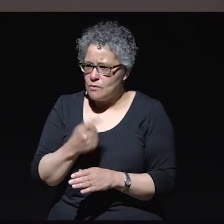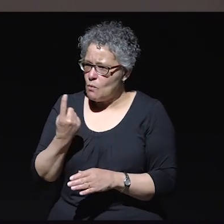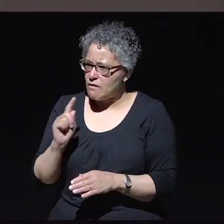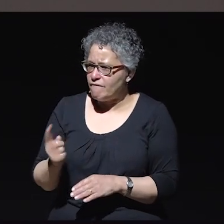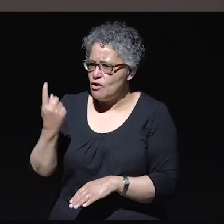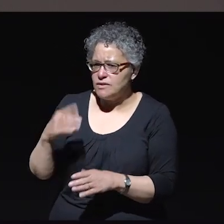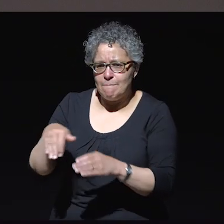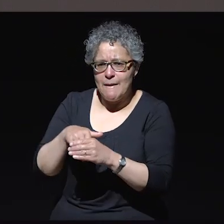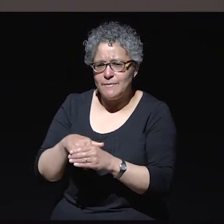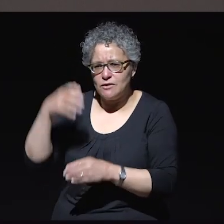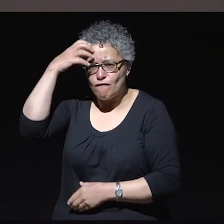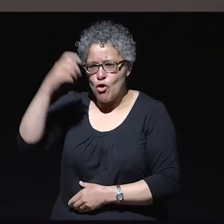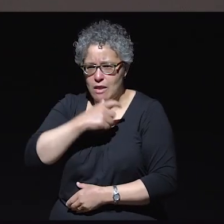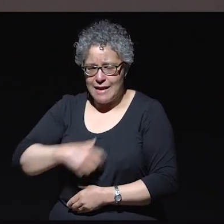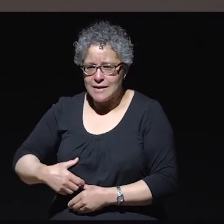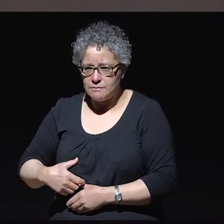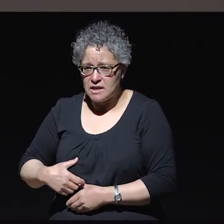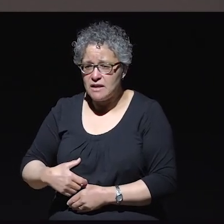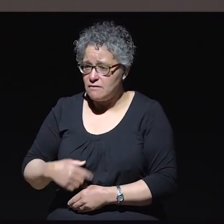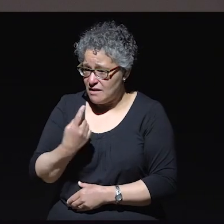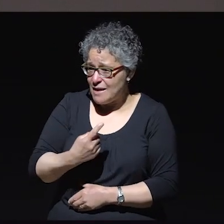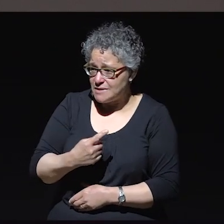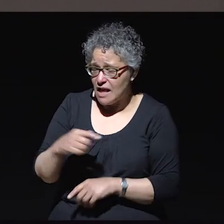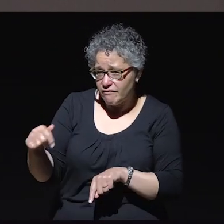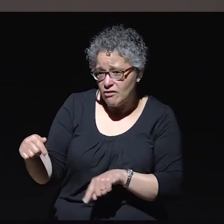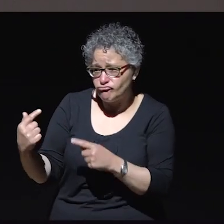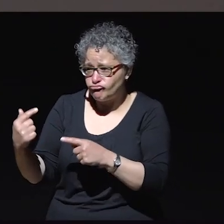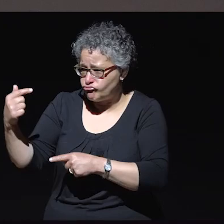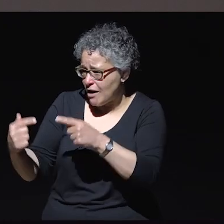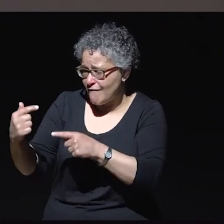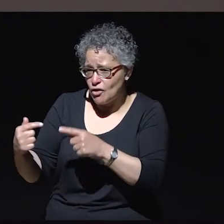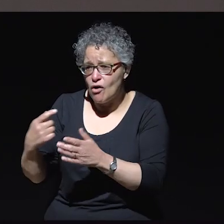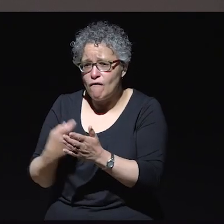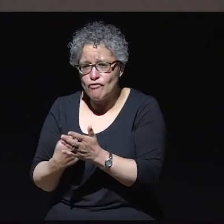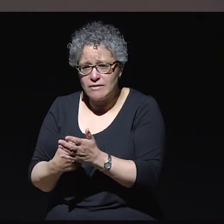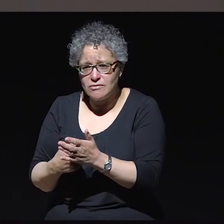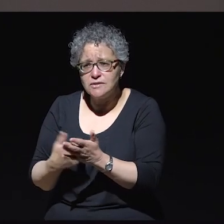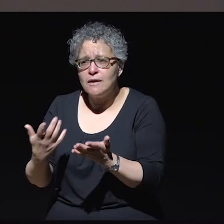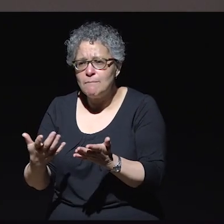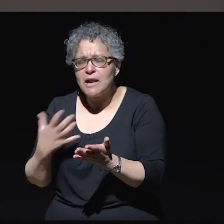as the rival of Joshua Reynolds and others, but also really trying to extend his artistic practice